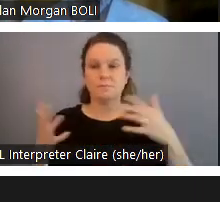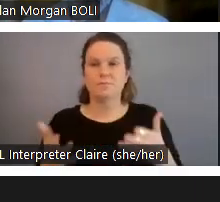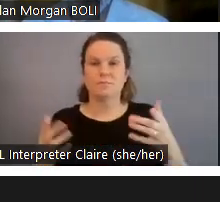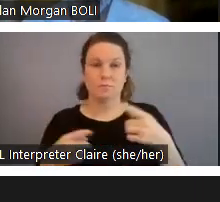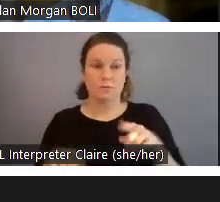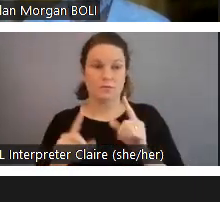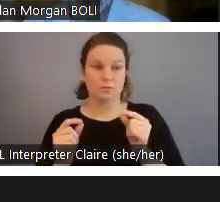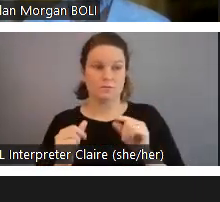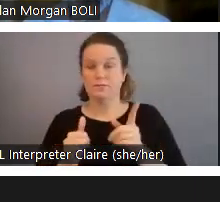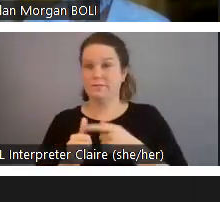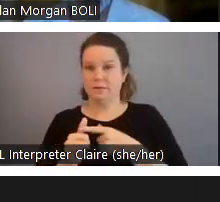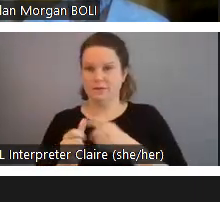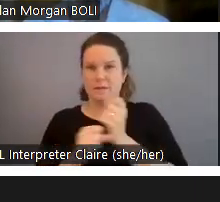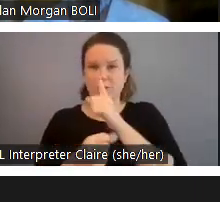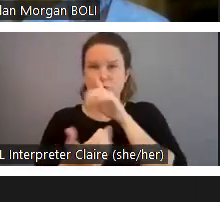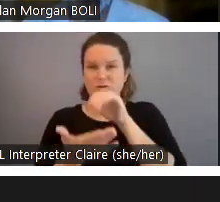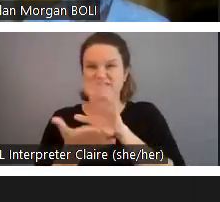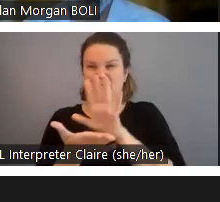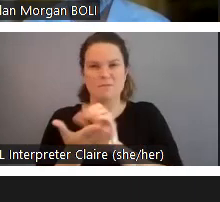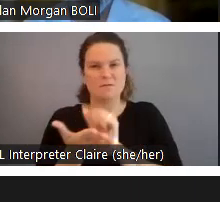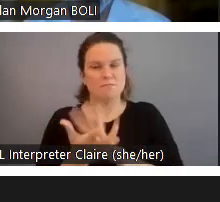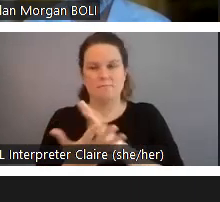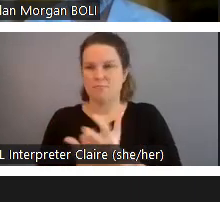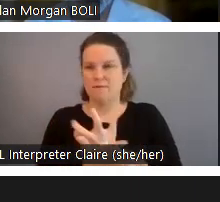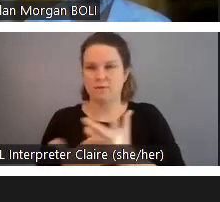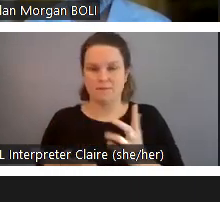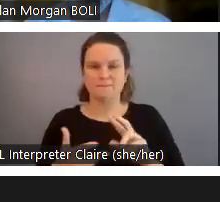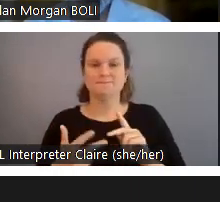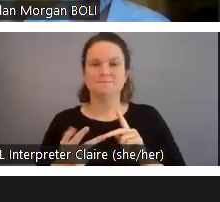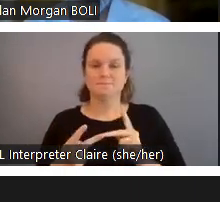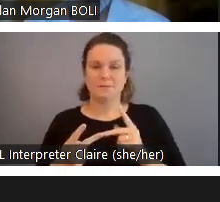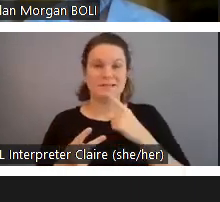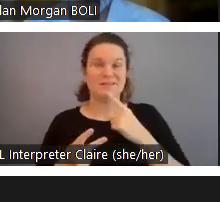A. make sure you're documenting these things,